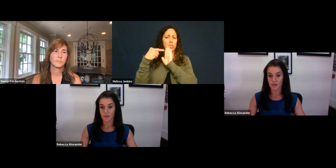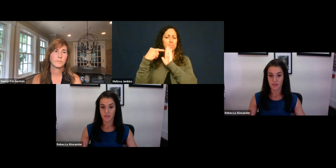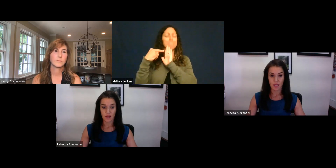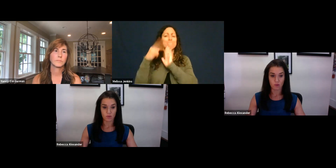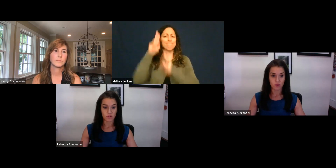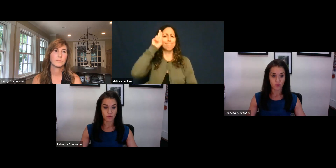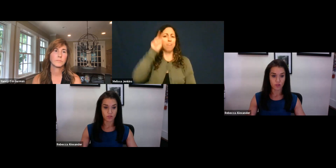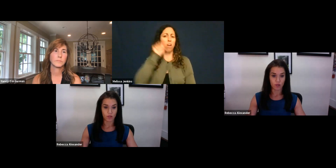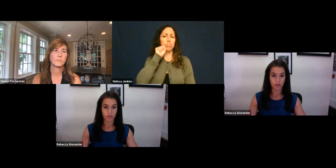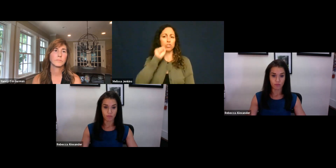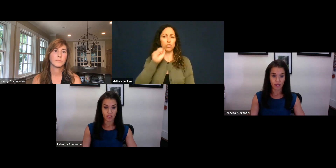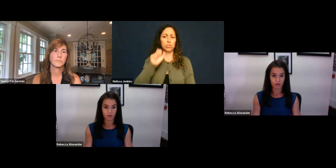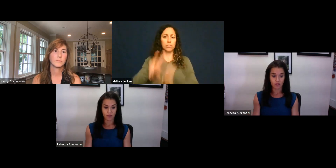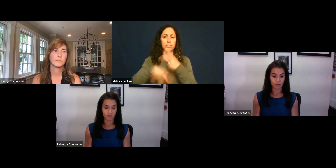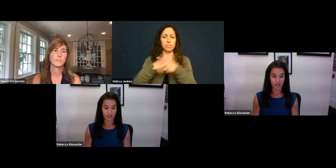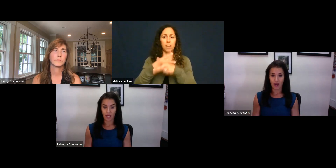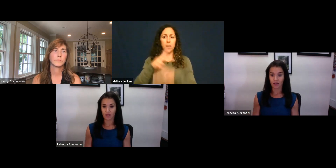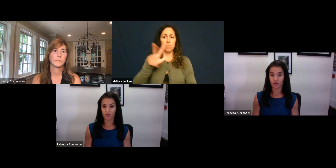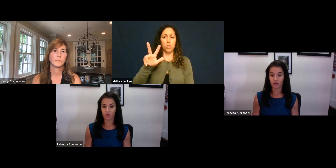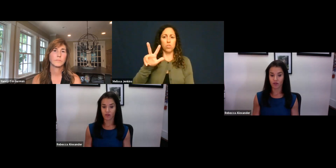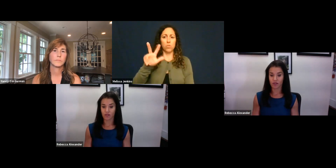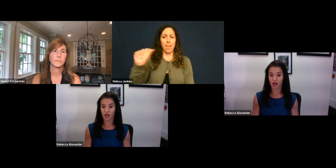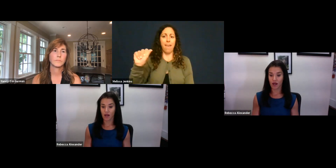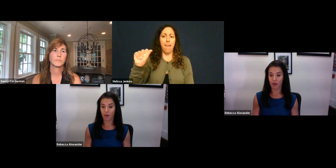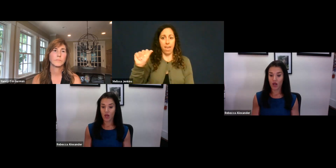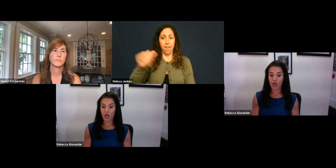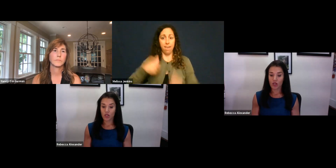And I was the first one to be diagnosed with this type.